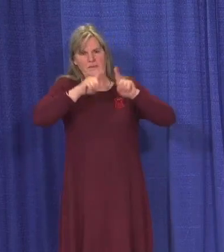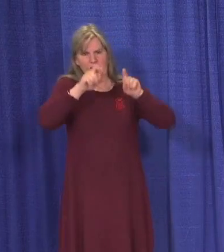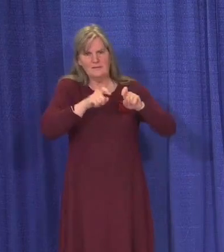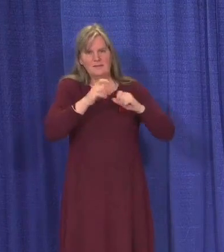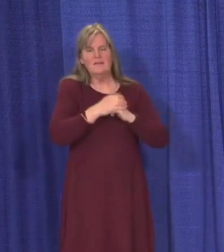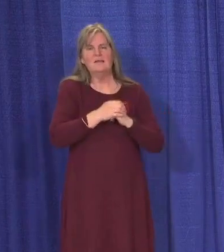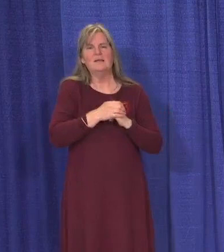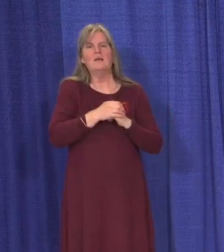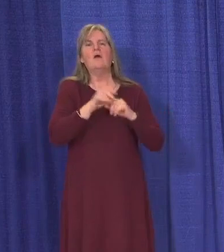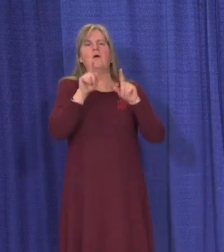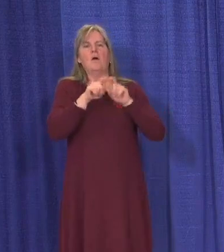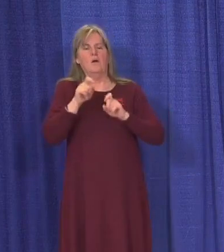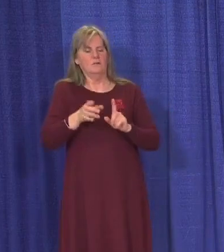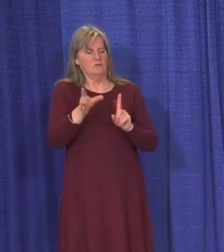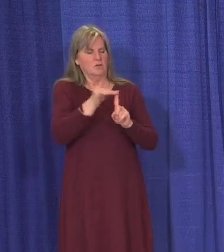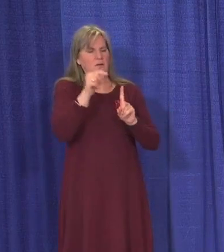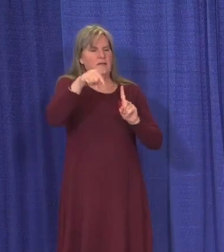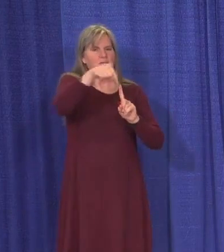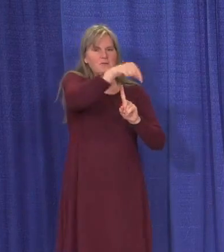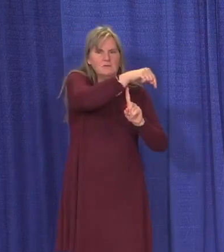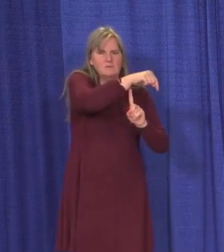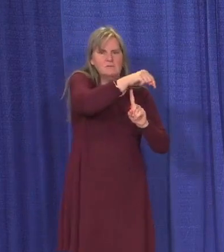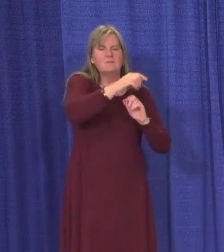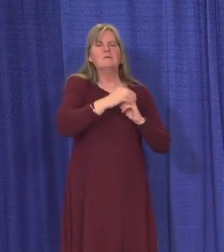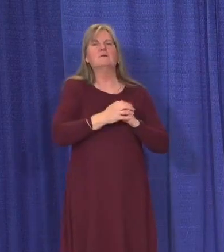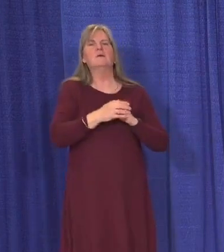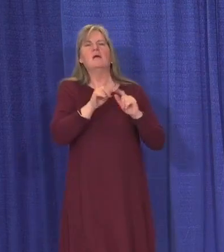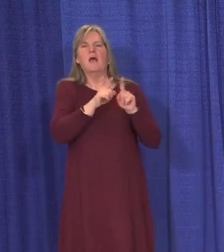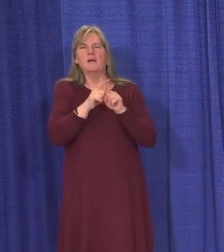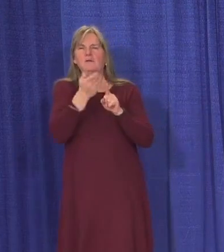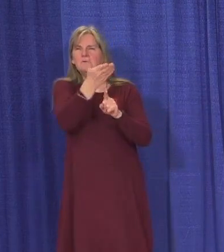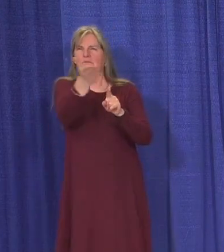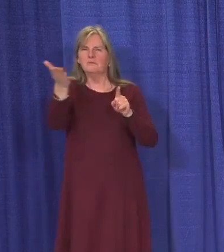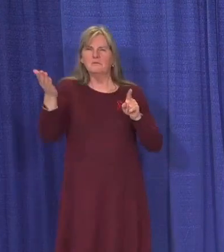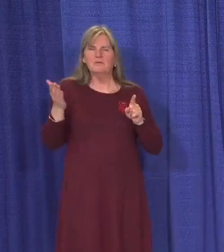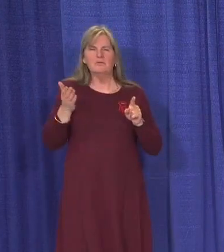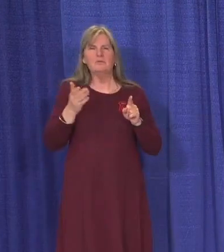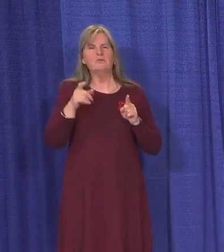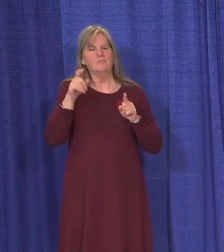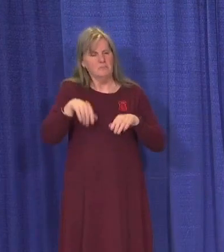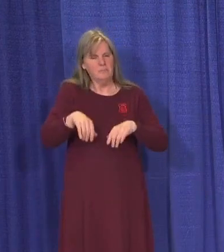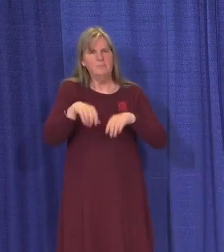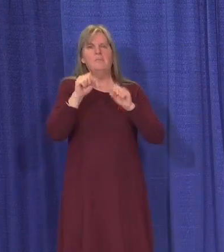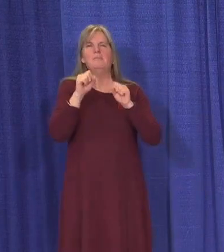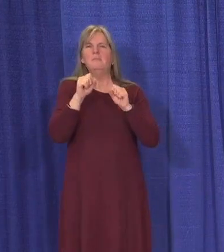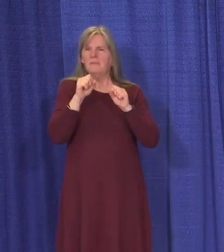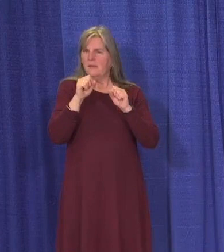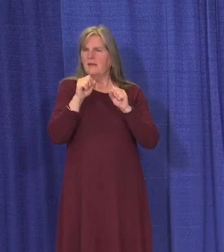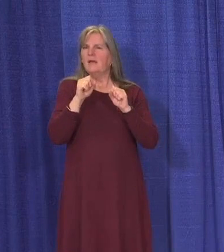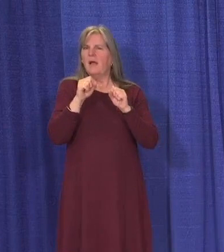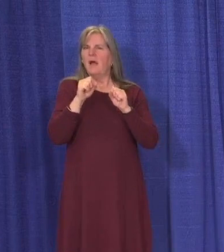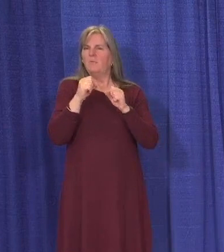Still we can credit our success to the Yukon faith that the safe six plus one will help protect